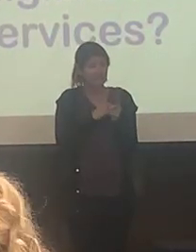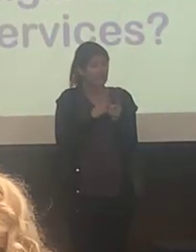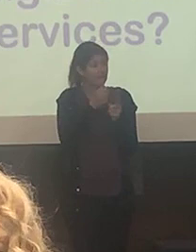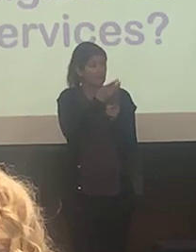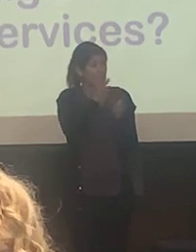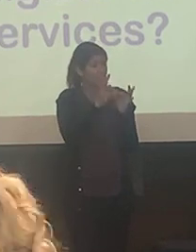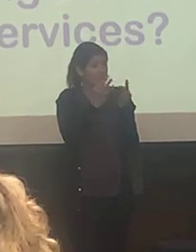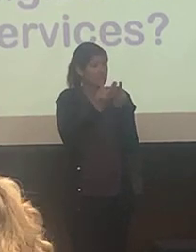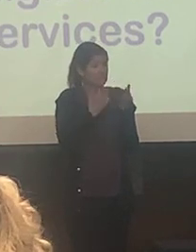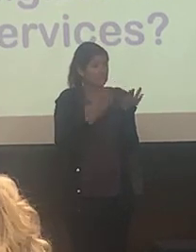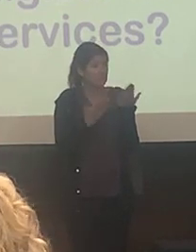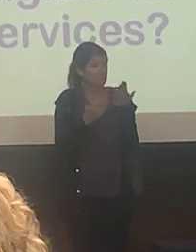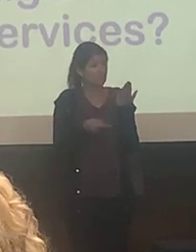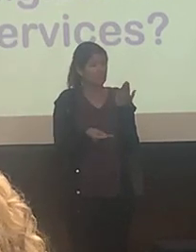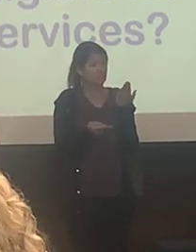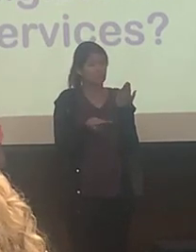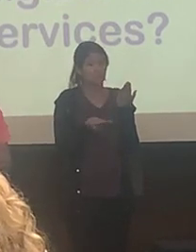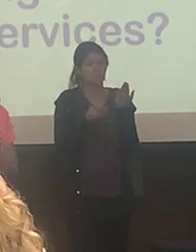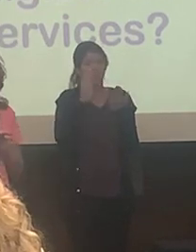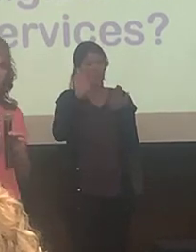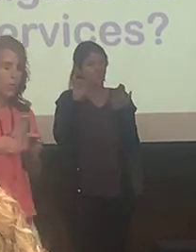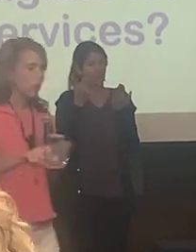that might need um okay just raise your hand and we'll bring it over